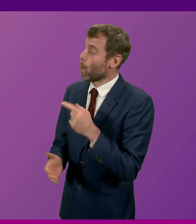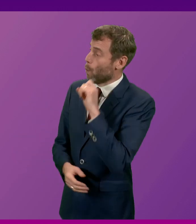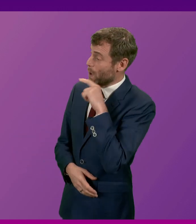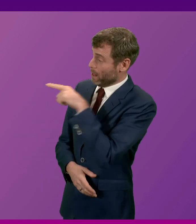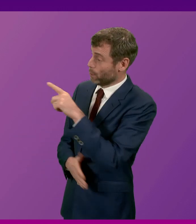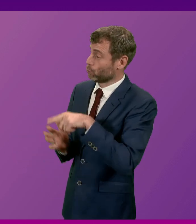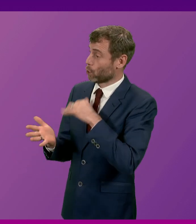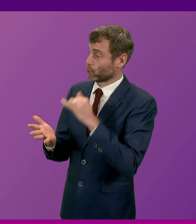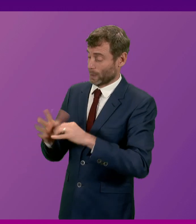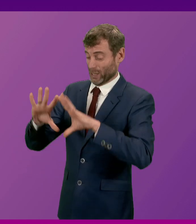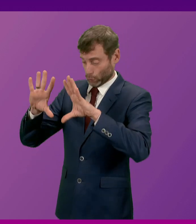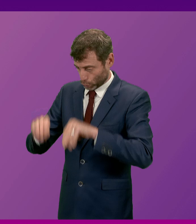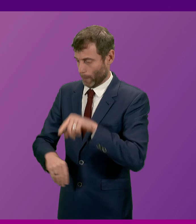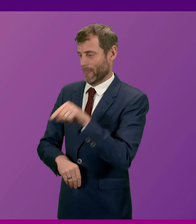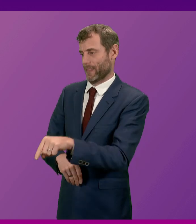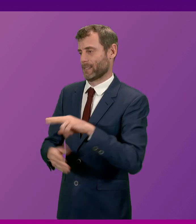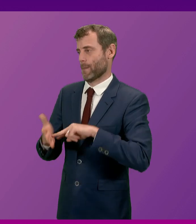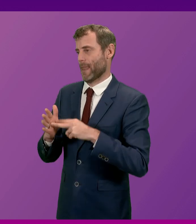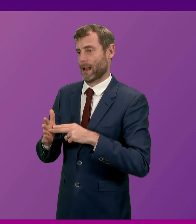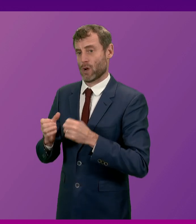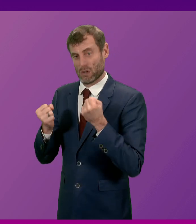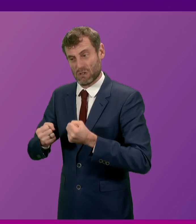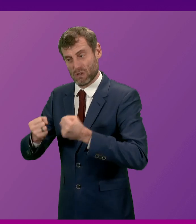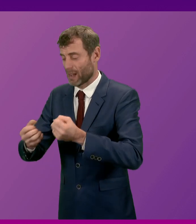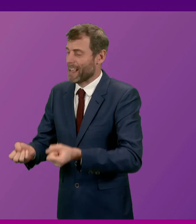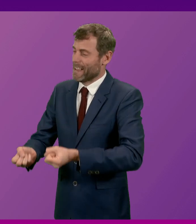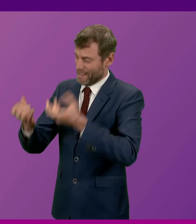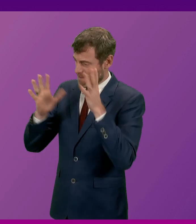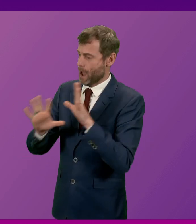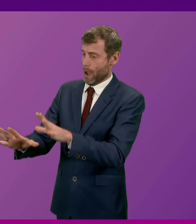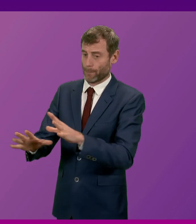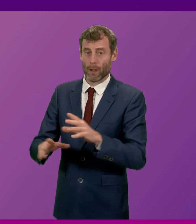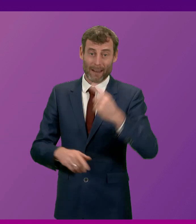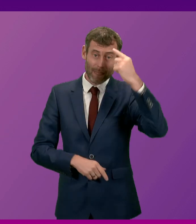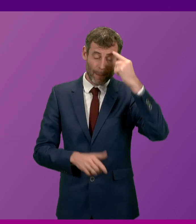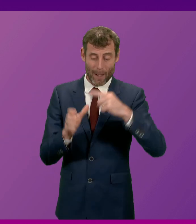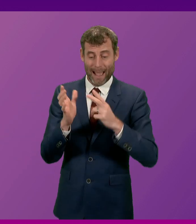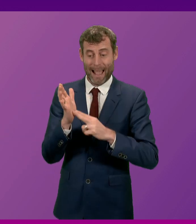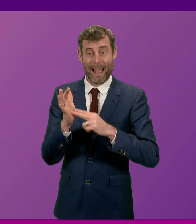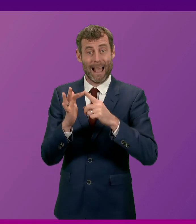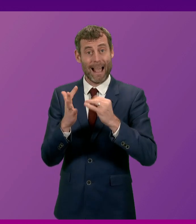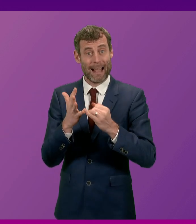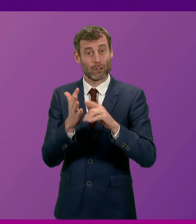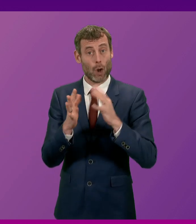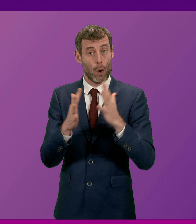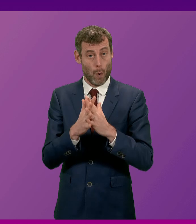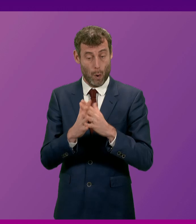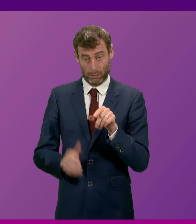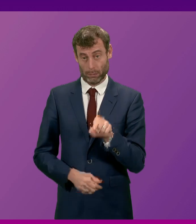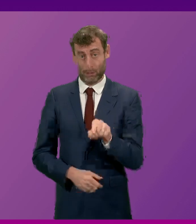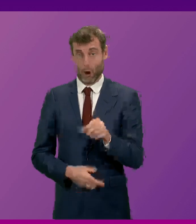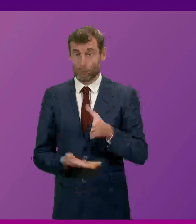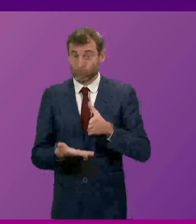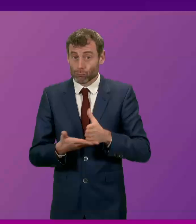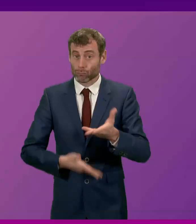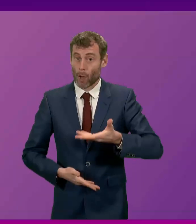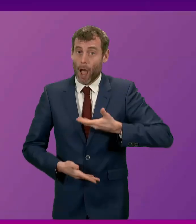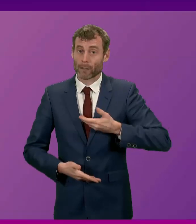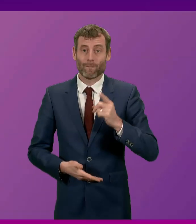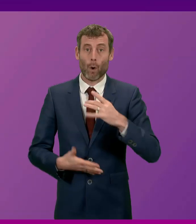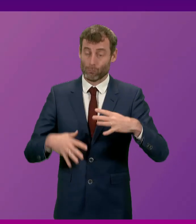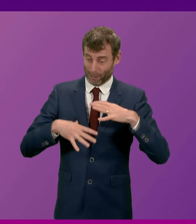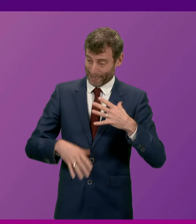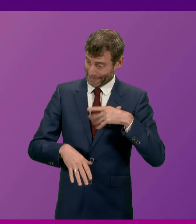plan and, instead, immediately implement Anne’s law and the right to respite?